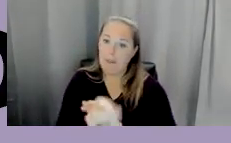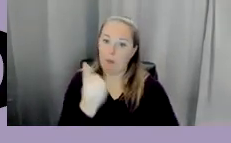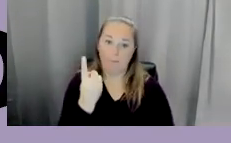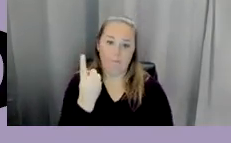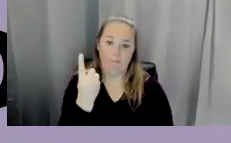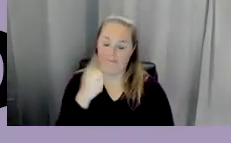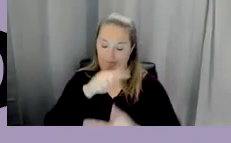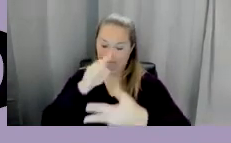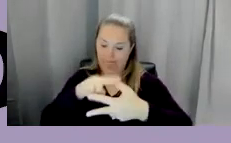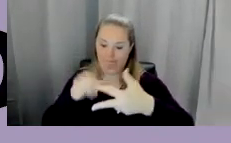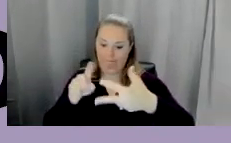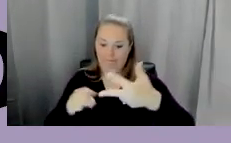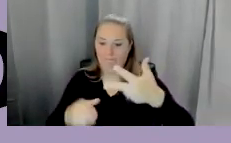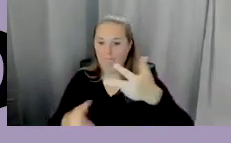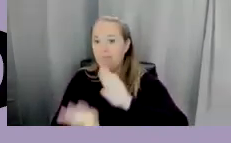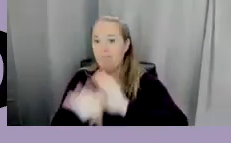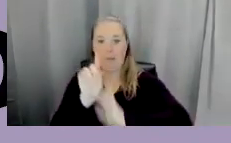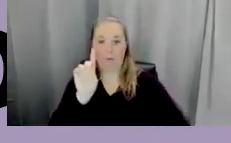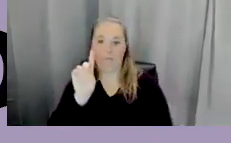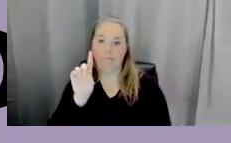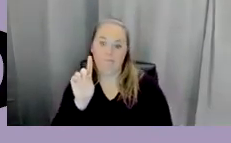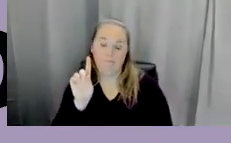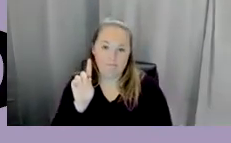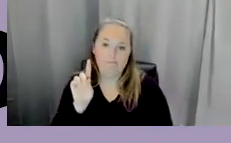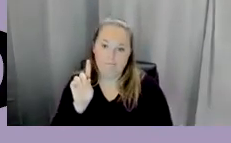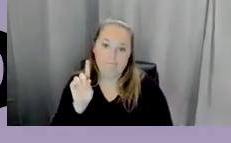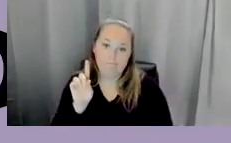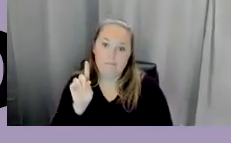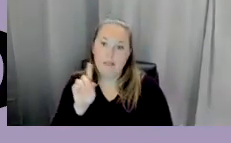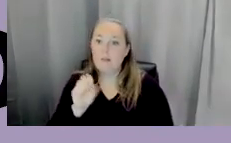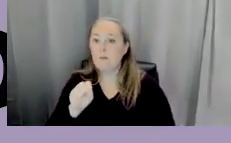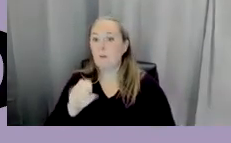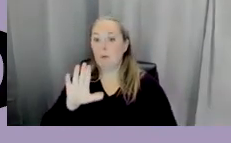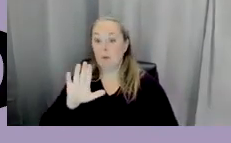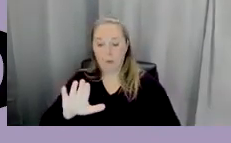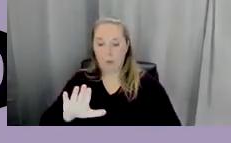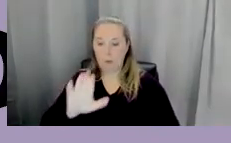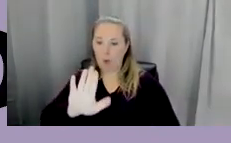APPLICATIONS CROSS OVER THE THREE CATEGORIES. WE ARE ASKING APPLICANTS TO SELECT